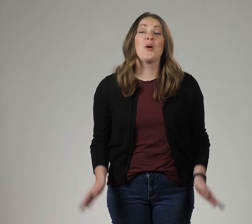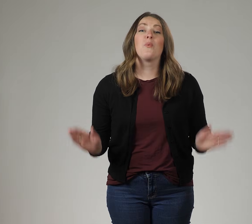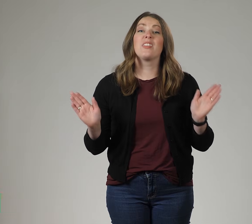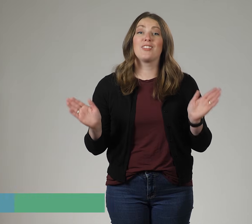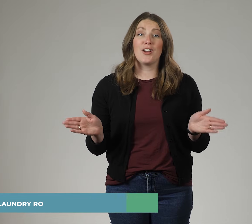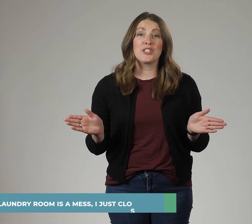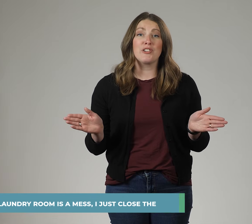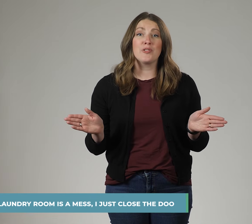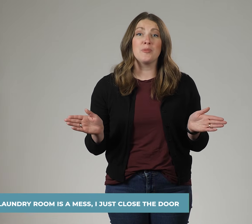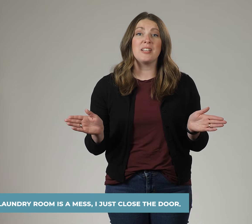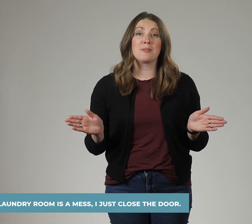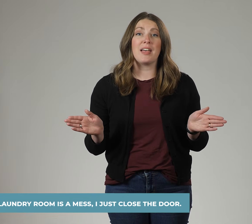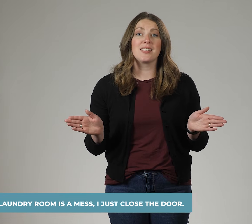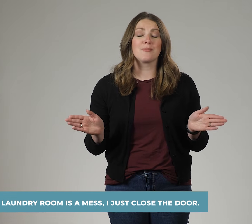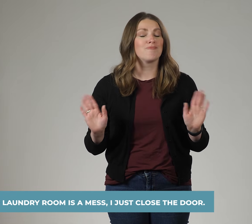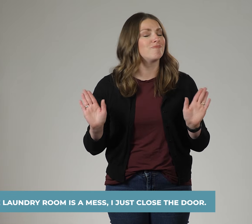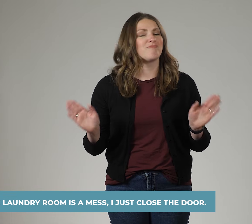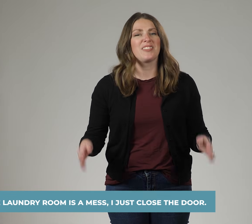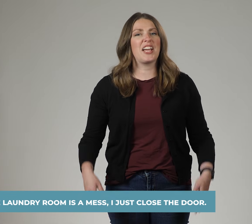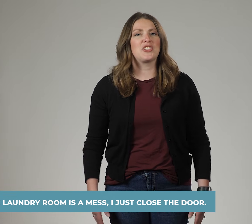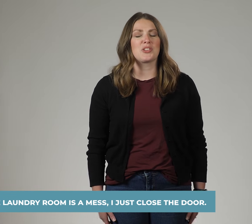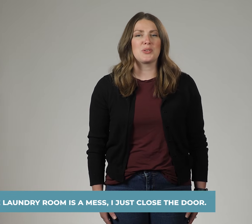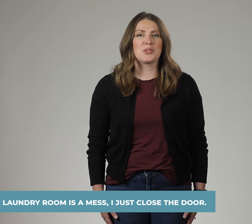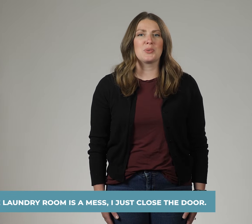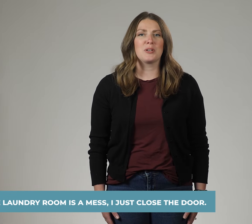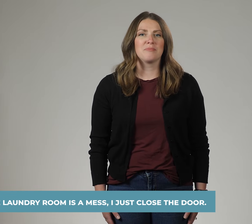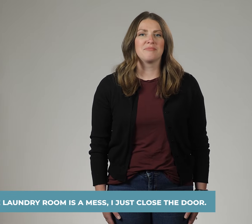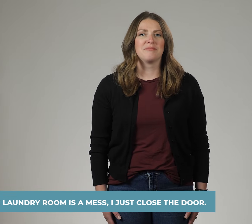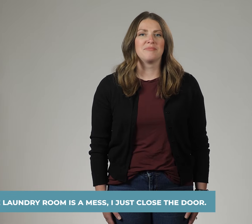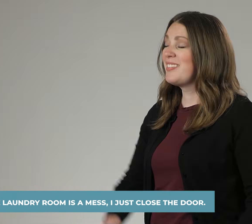When the laundry room is a mess, I just close the door.